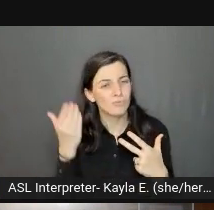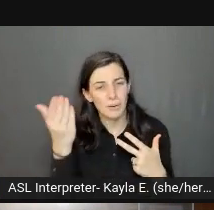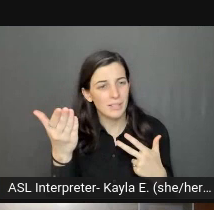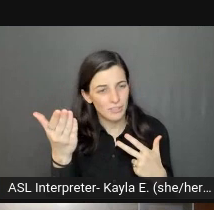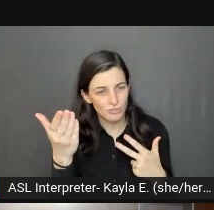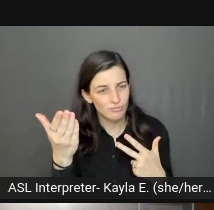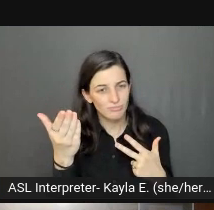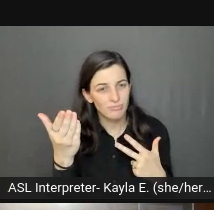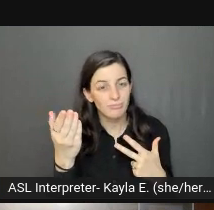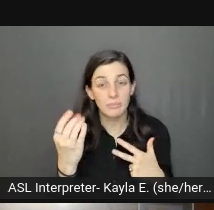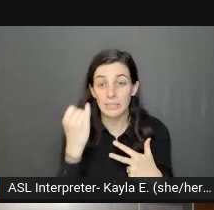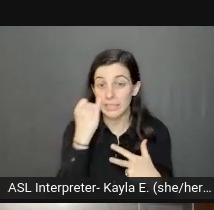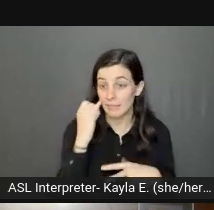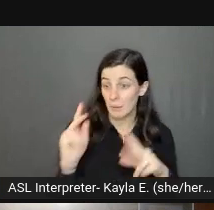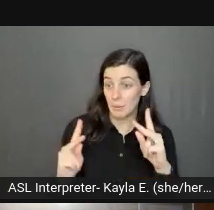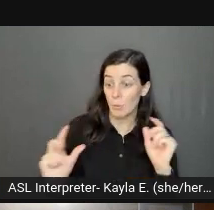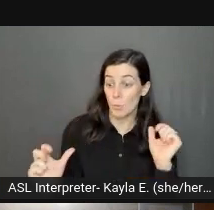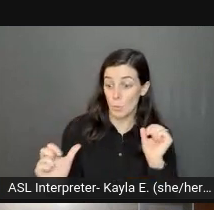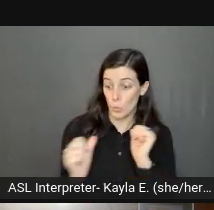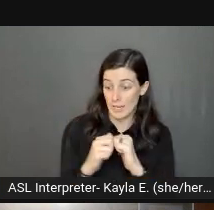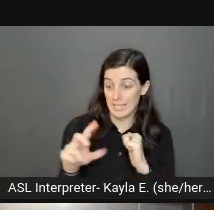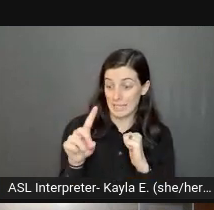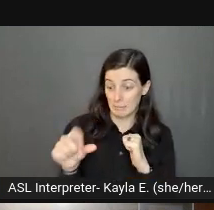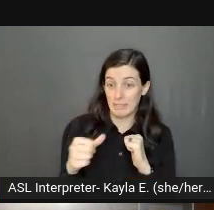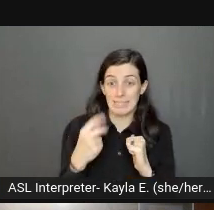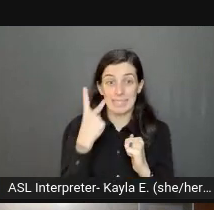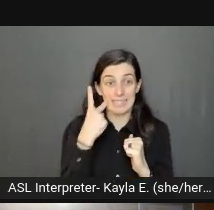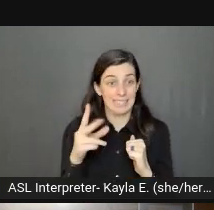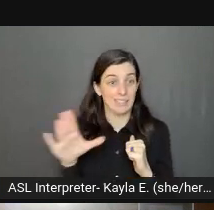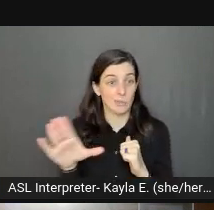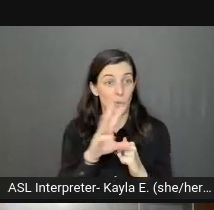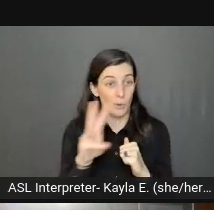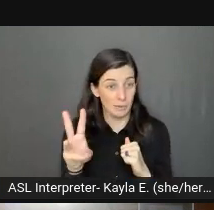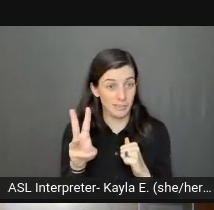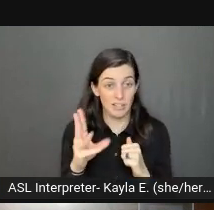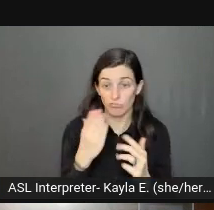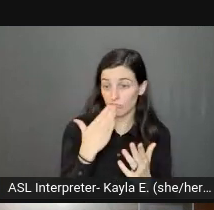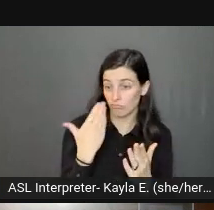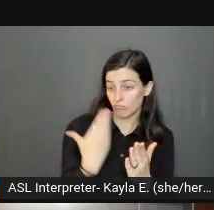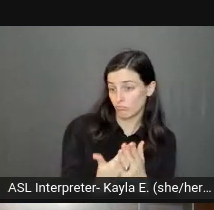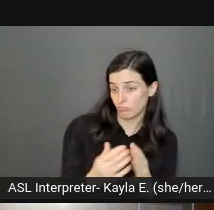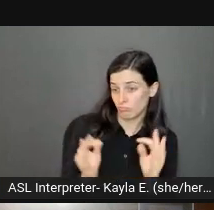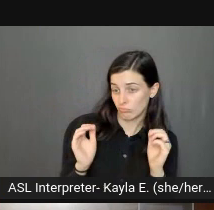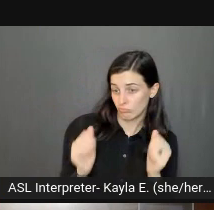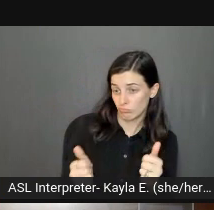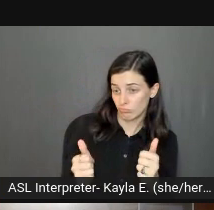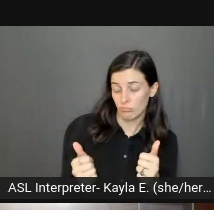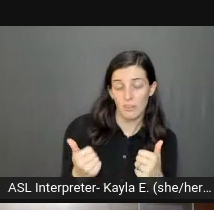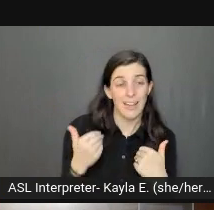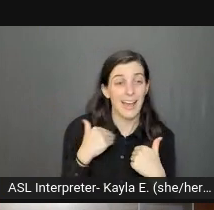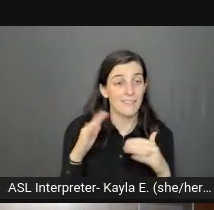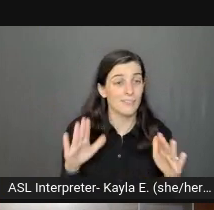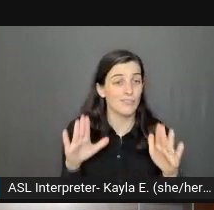If people with disabilities see that your website is good and they have a great user experience,